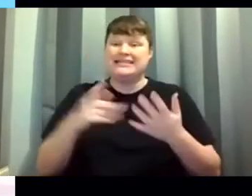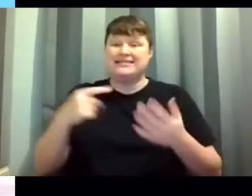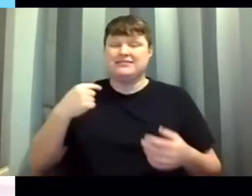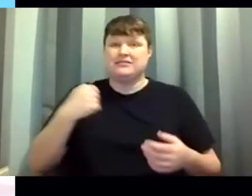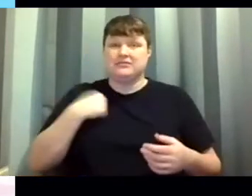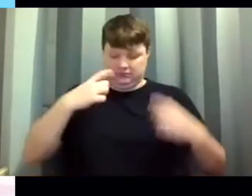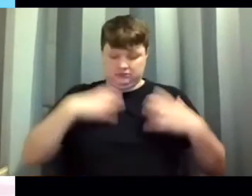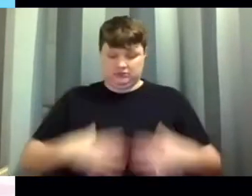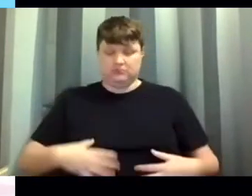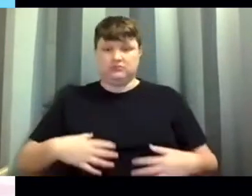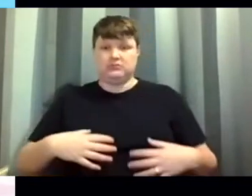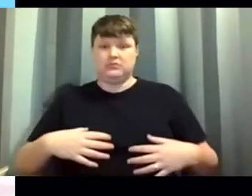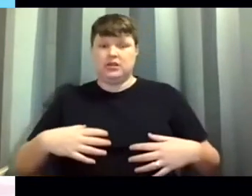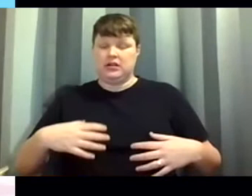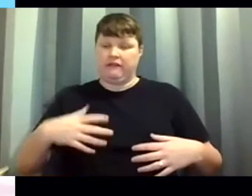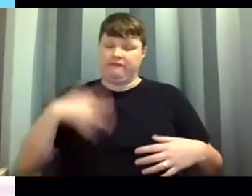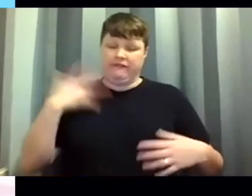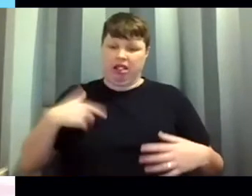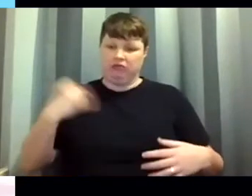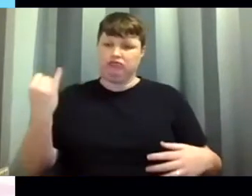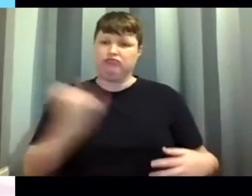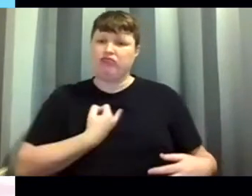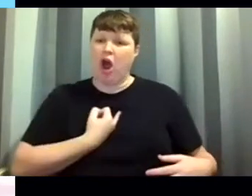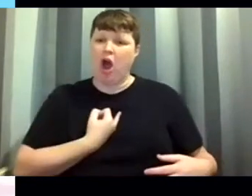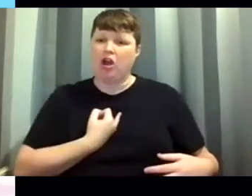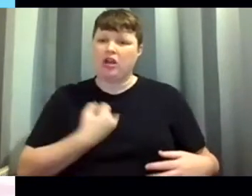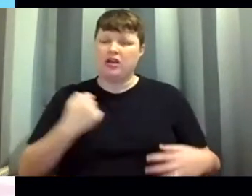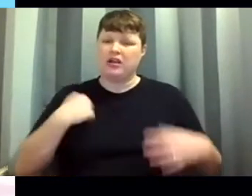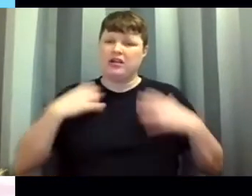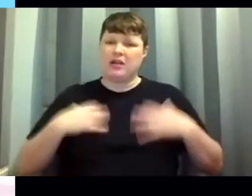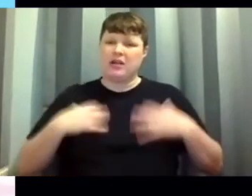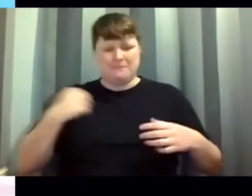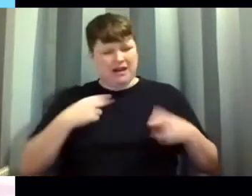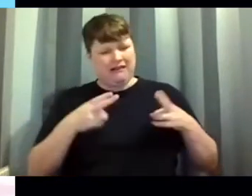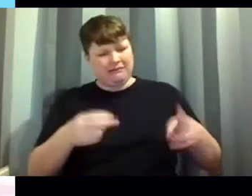sense of wrongness that comes from the way you live and/or from how your body develops, just